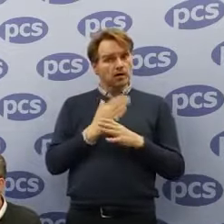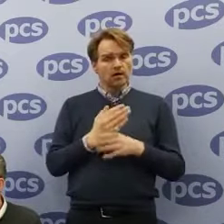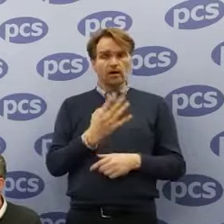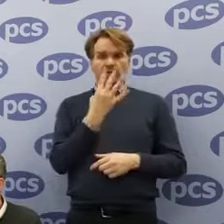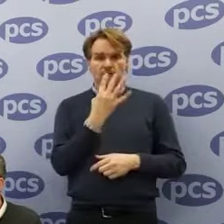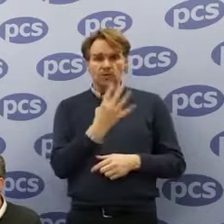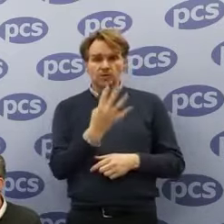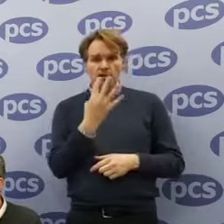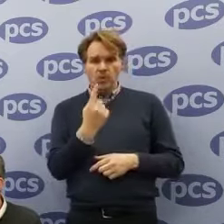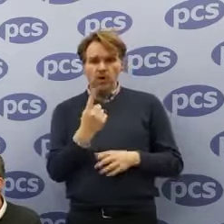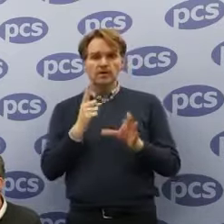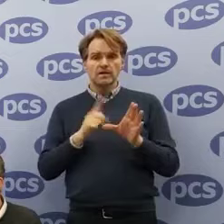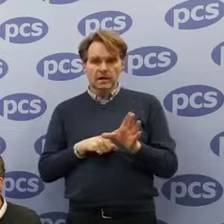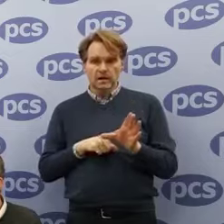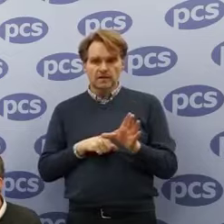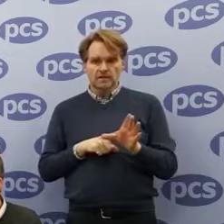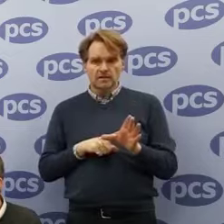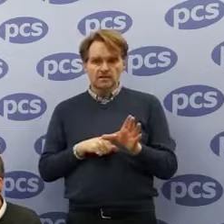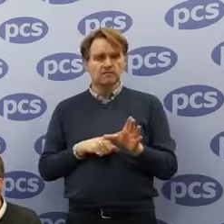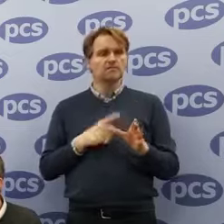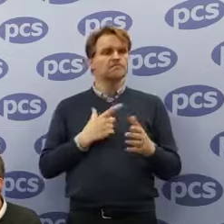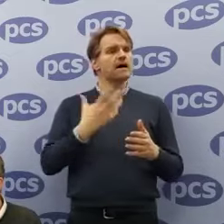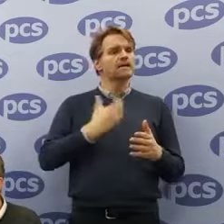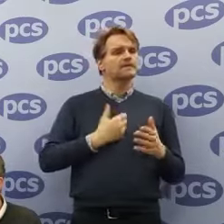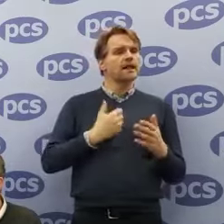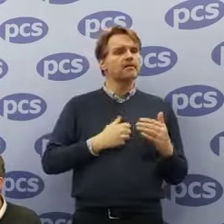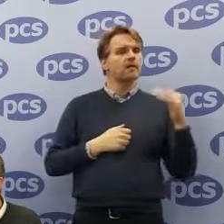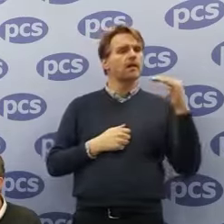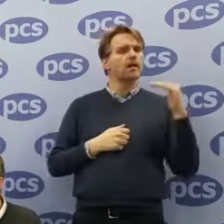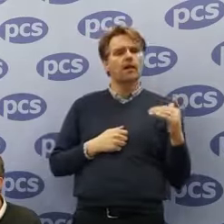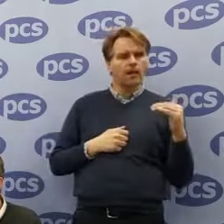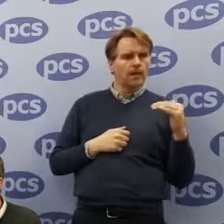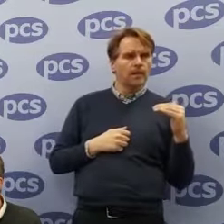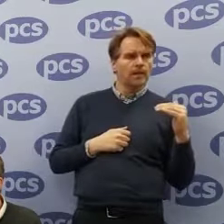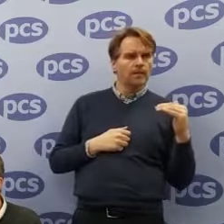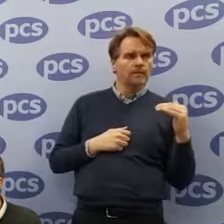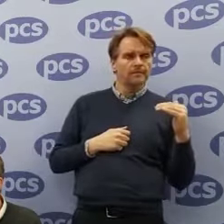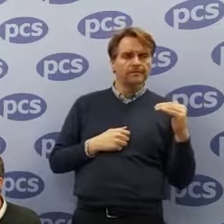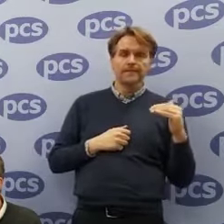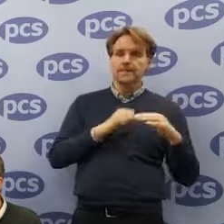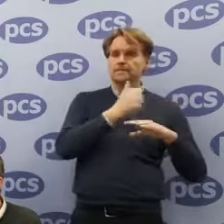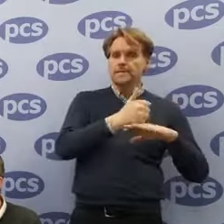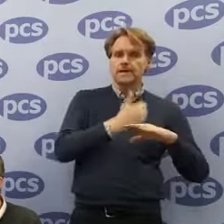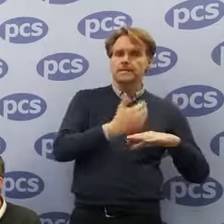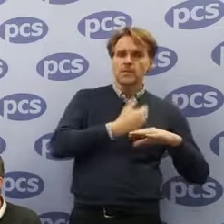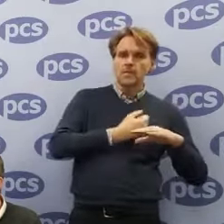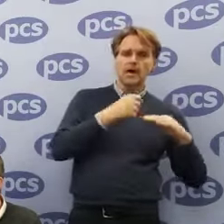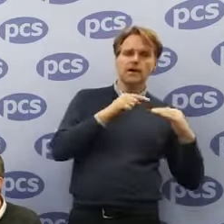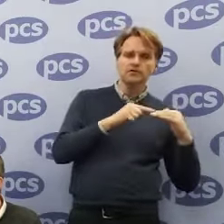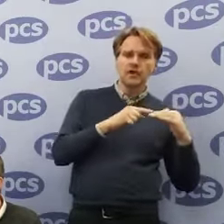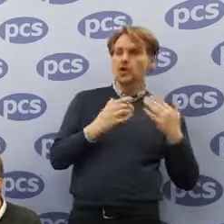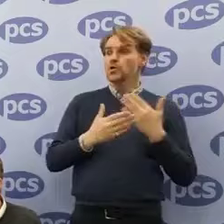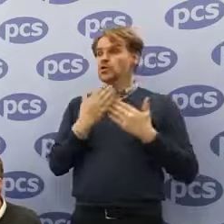gather, what is the union doing for me my hourly rate is not much less than the minimum wage but I'm dealing with people's lives? And